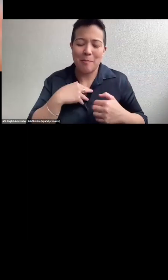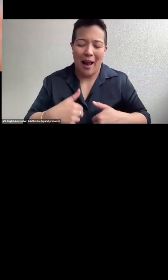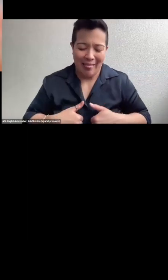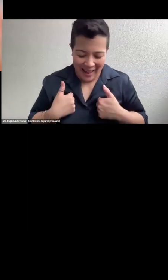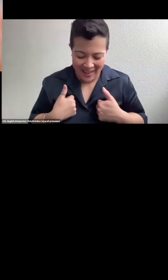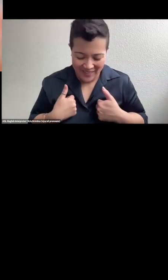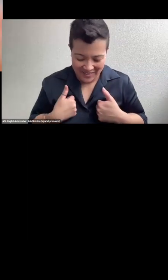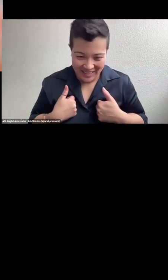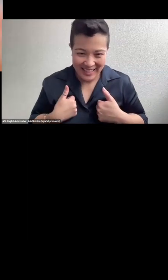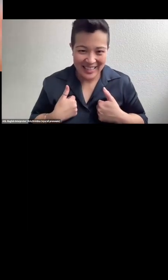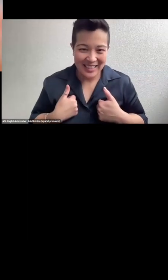Yeah.